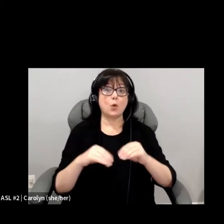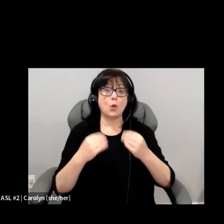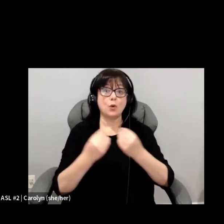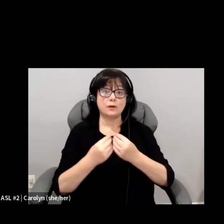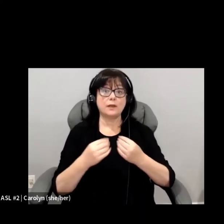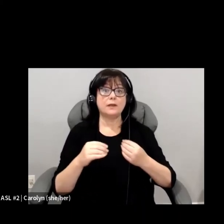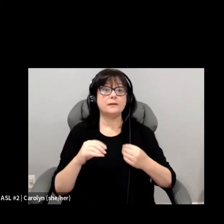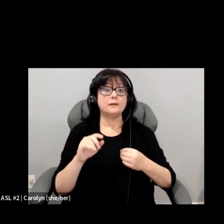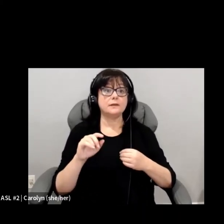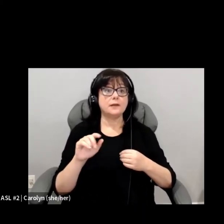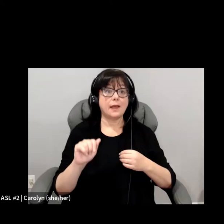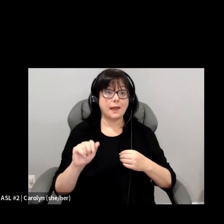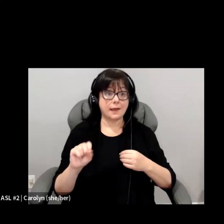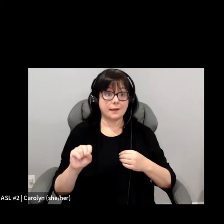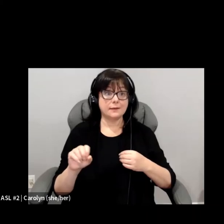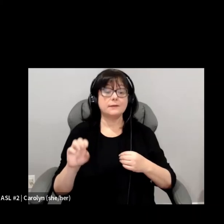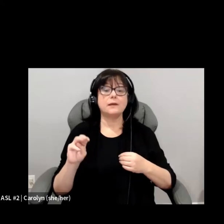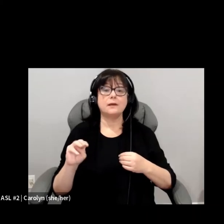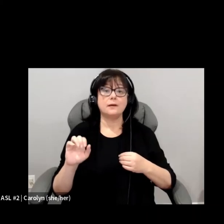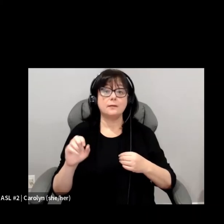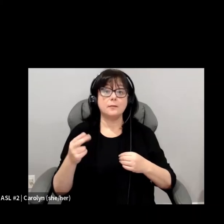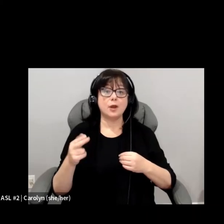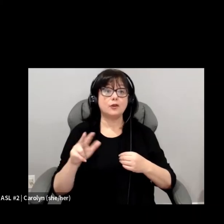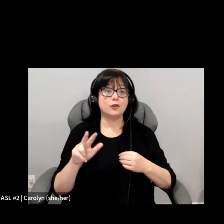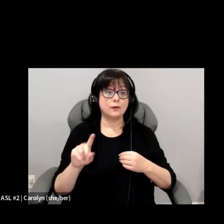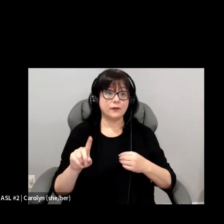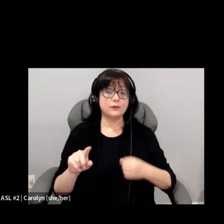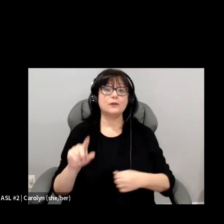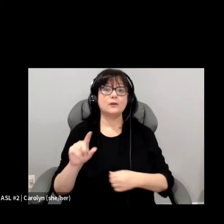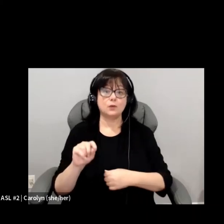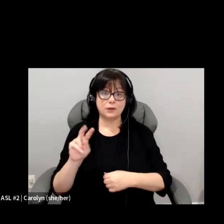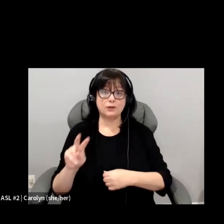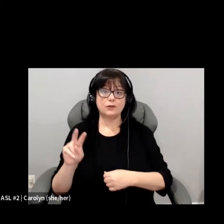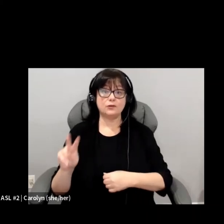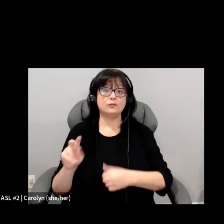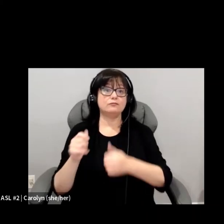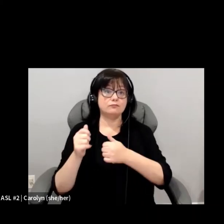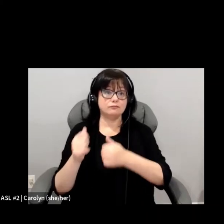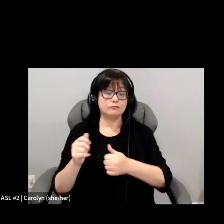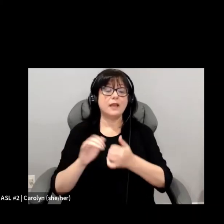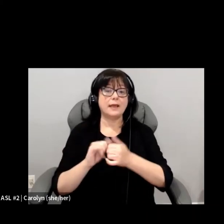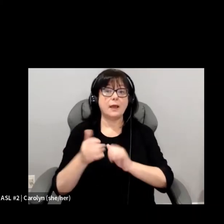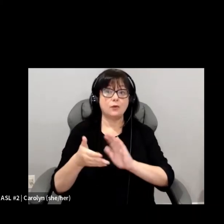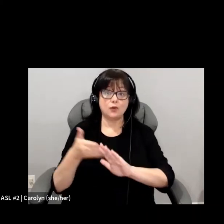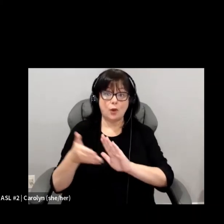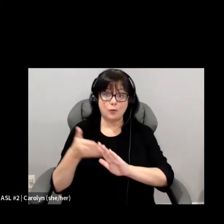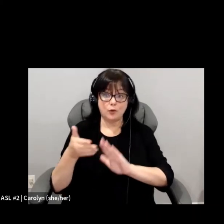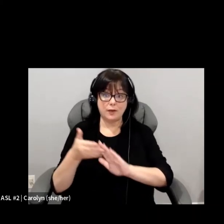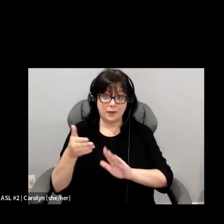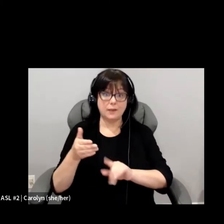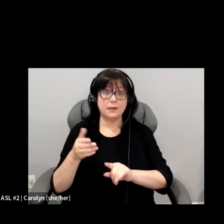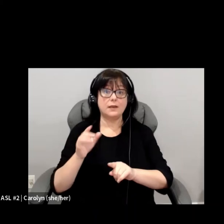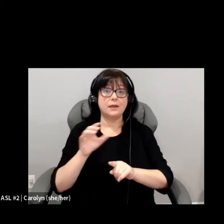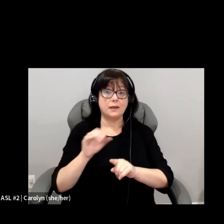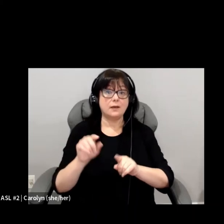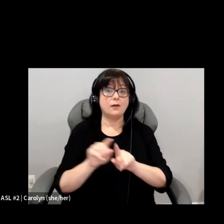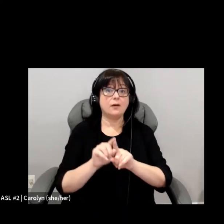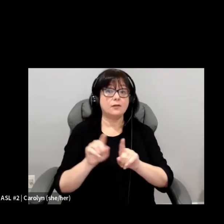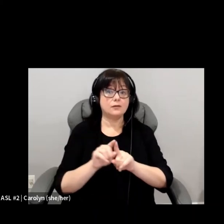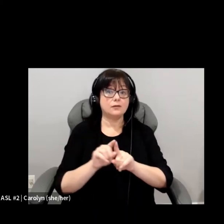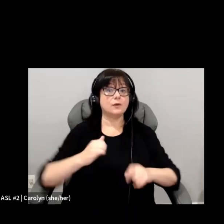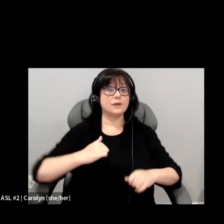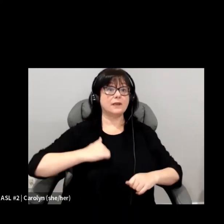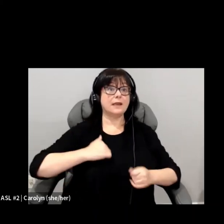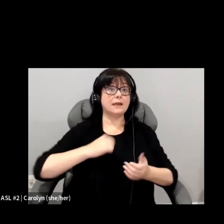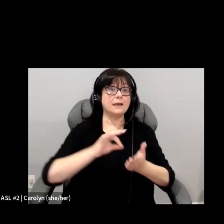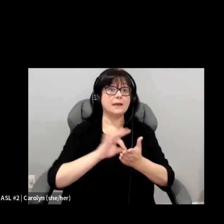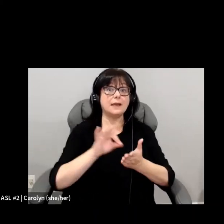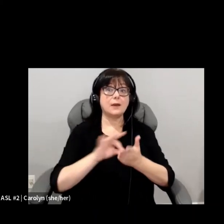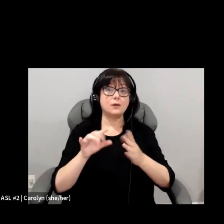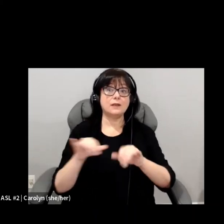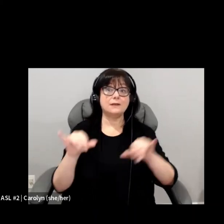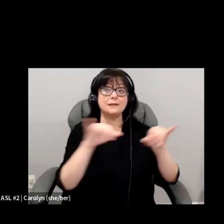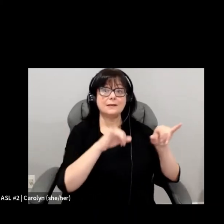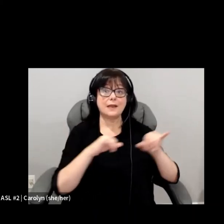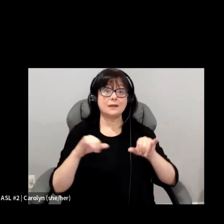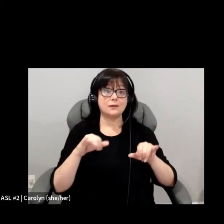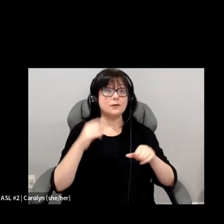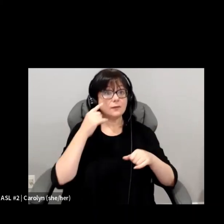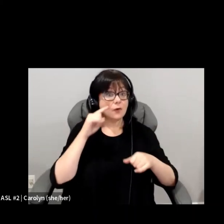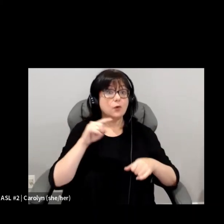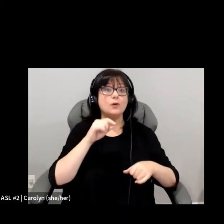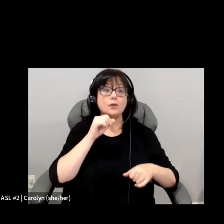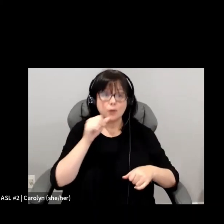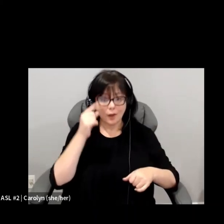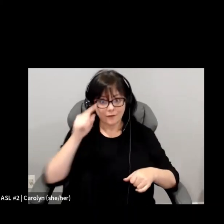THEN ENDED IN IN ACCORDANCE WITH CANADIAN ACCOUNTING STANDARDS FOR NOT-FOR-PROFIT ORGANIZATIONS."